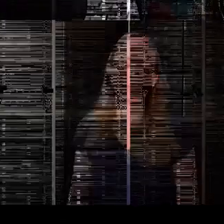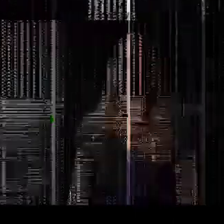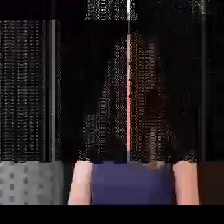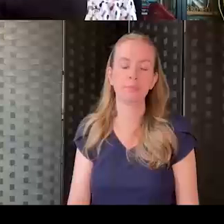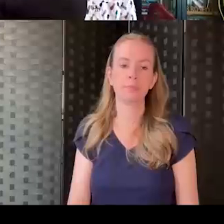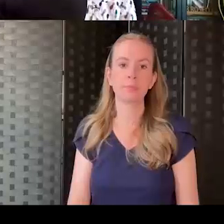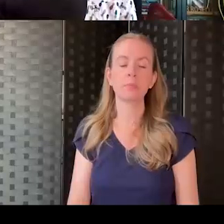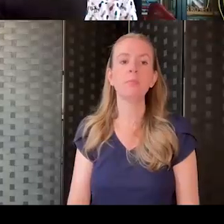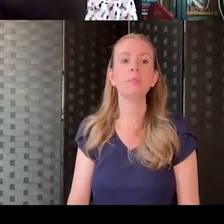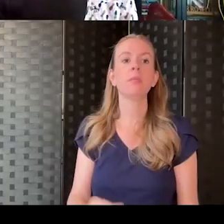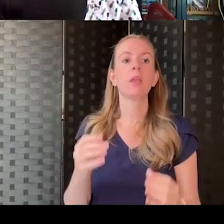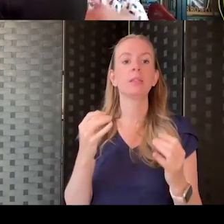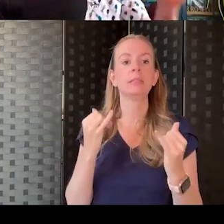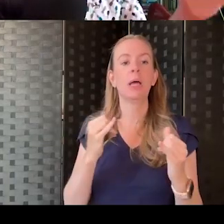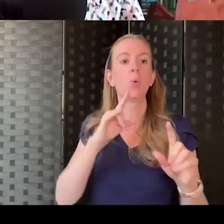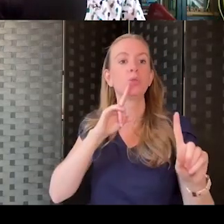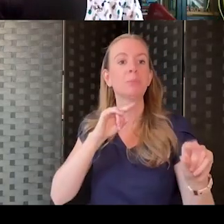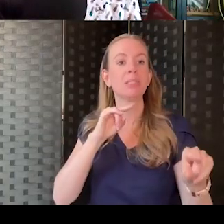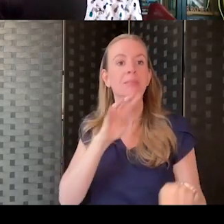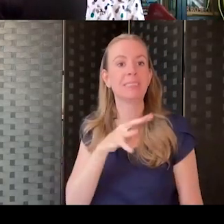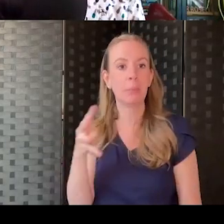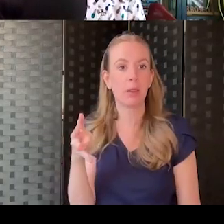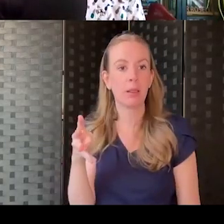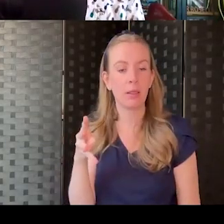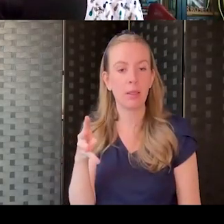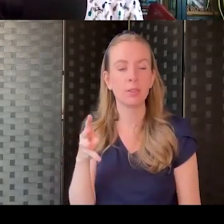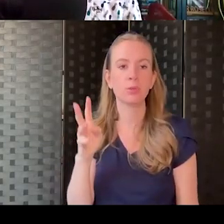Now I am going to cover responsive tables. Pivoting subjects here.